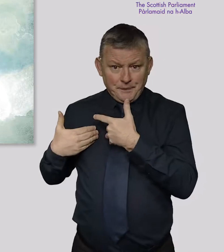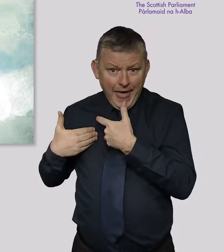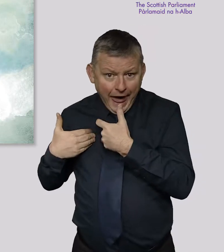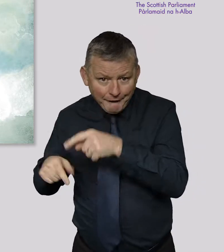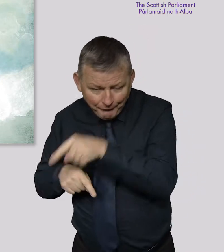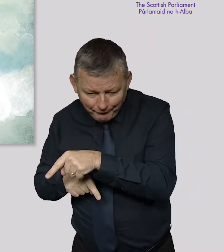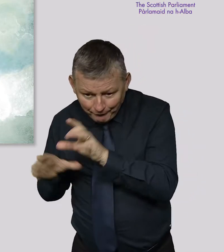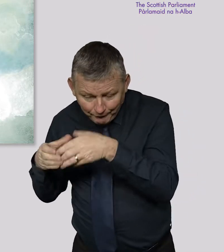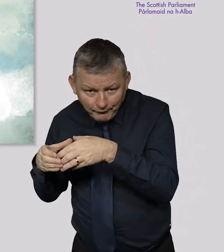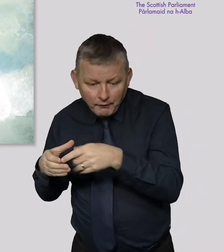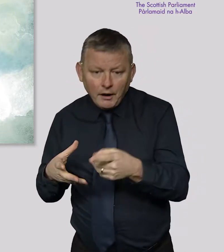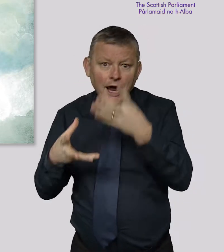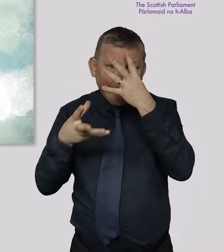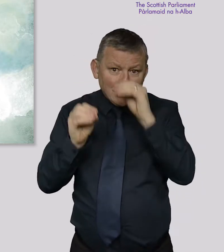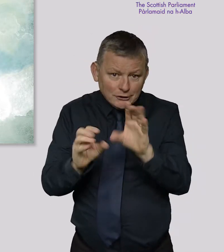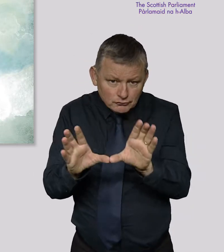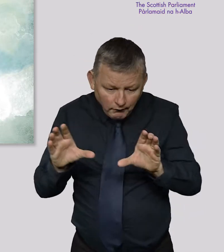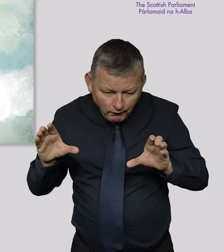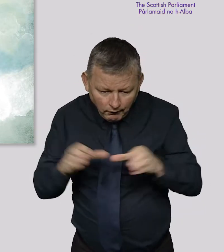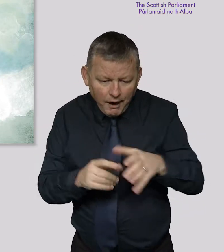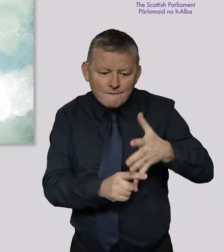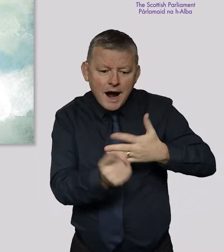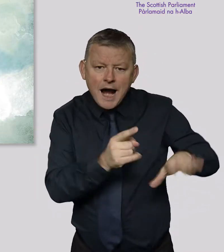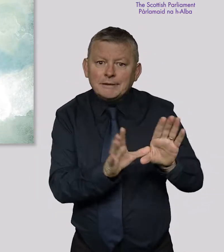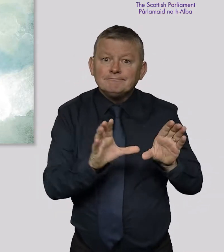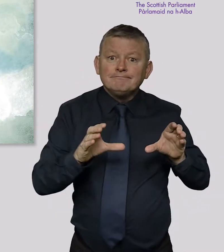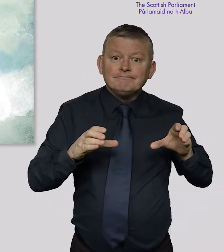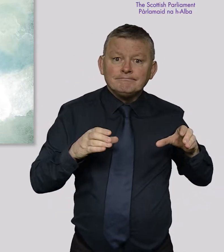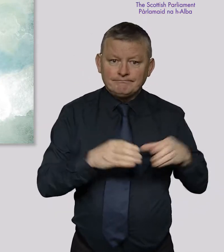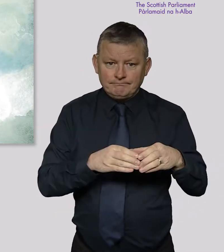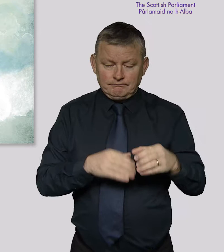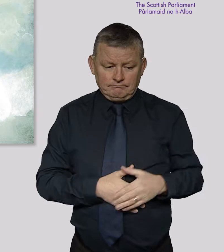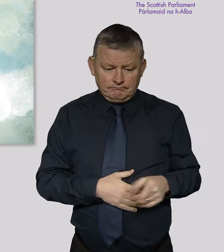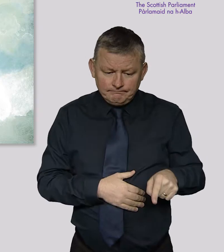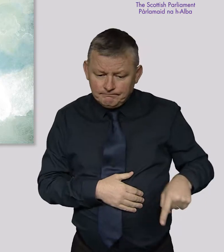such as health, education and the environment.